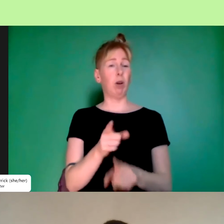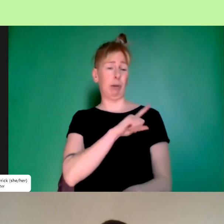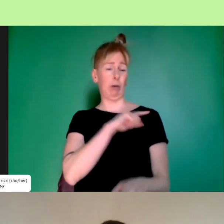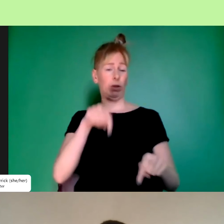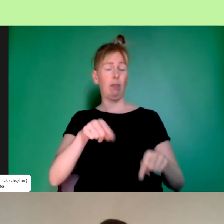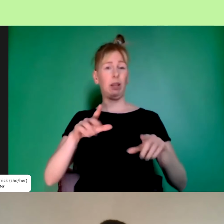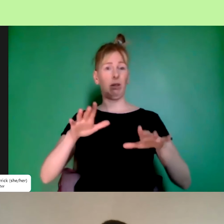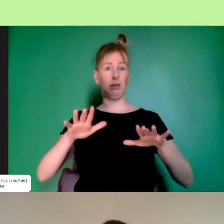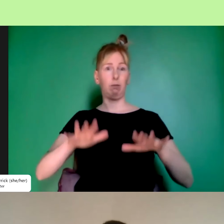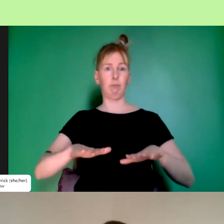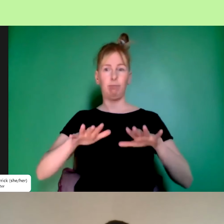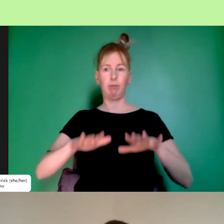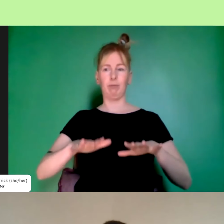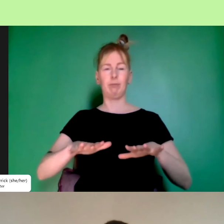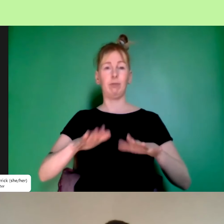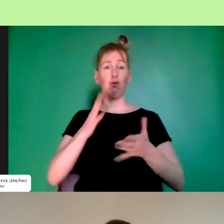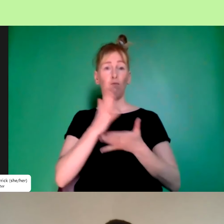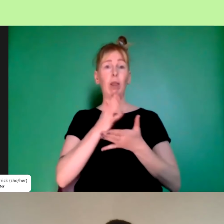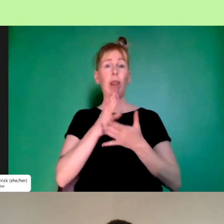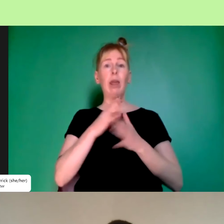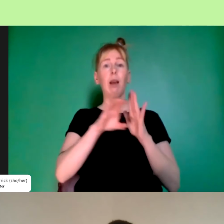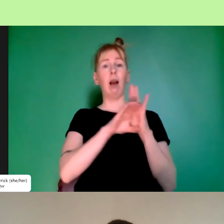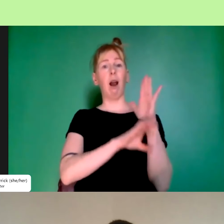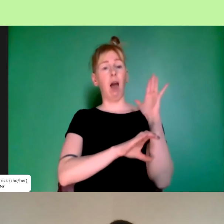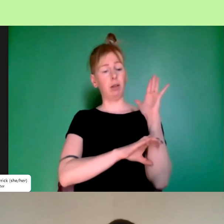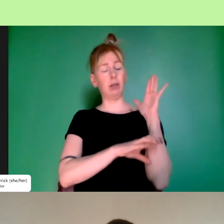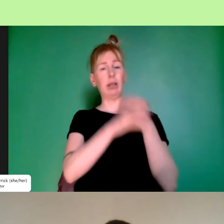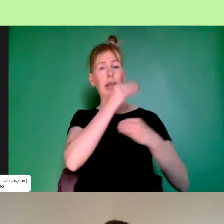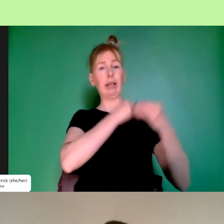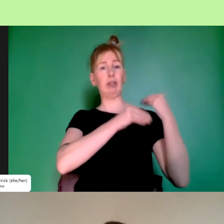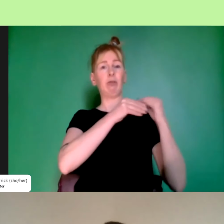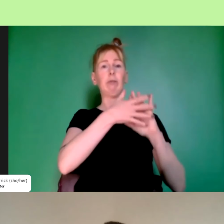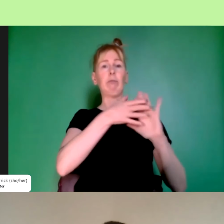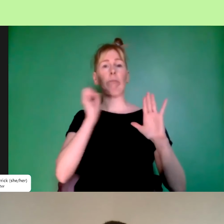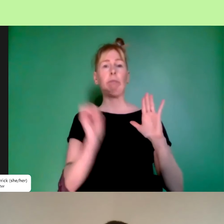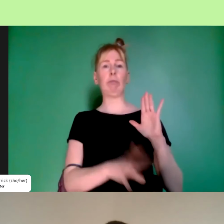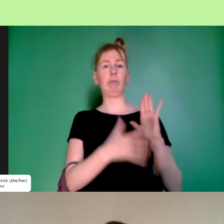erase its own history. It's almost like a subject position that's being marginalised from